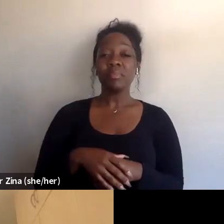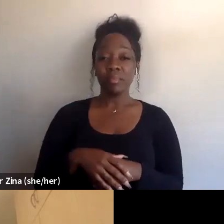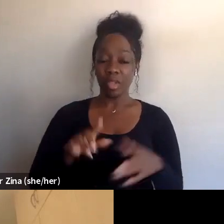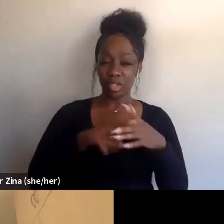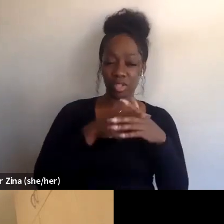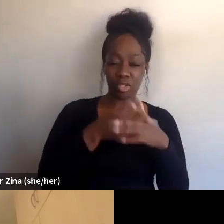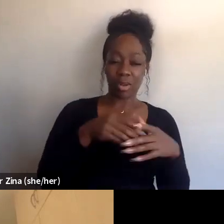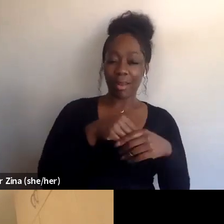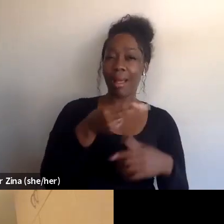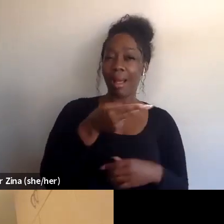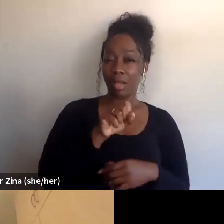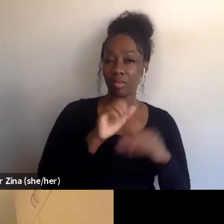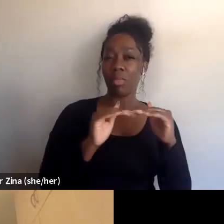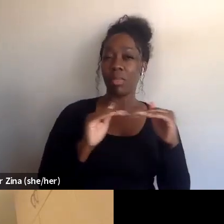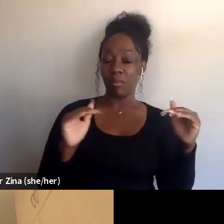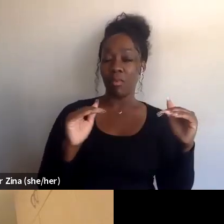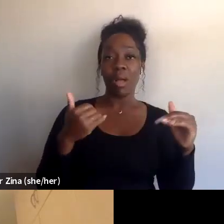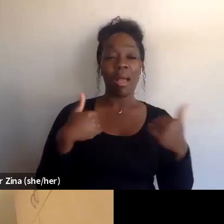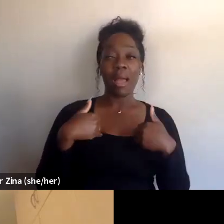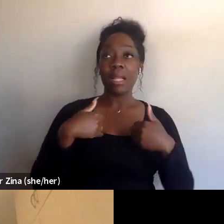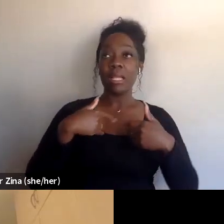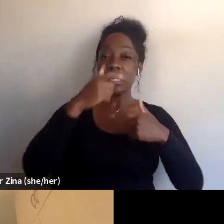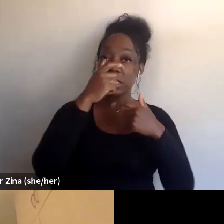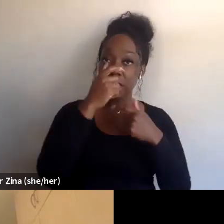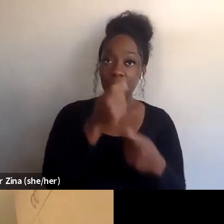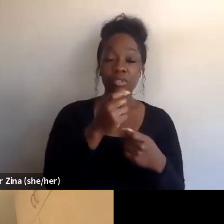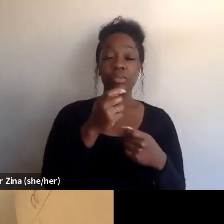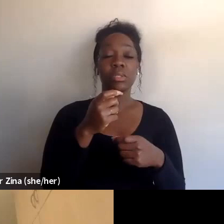there was a huge interest. And I was fortunate enough